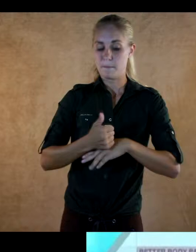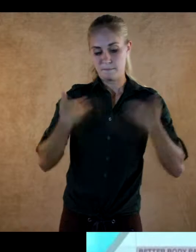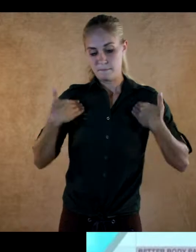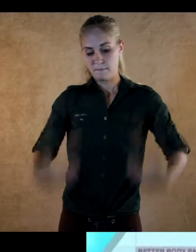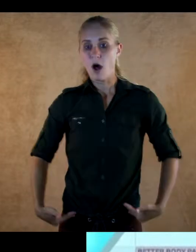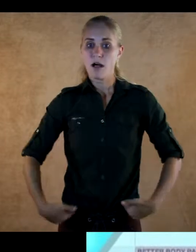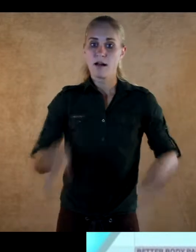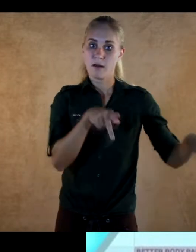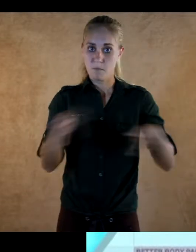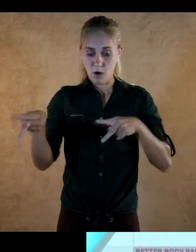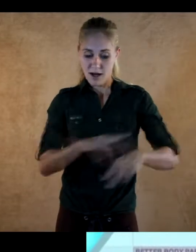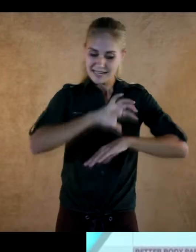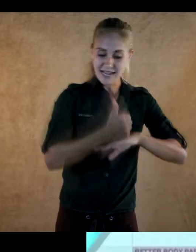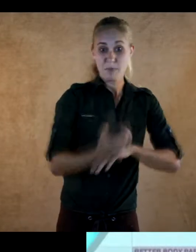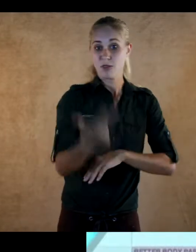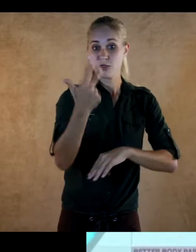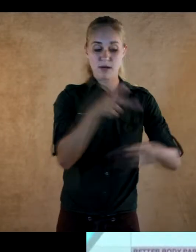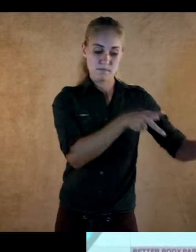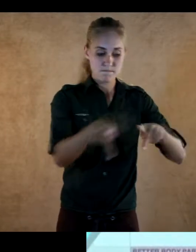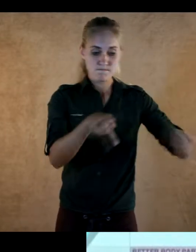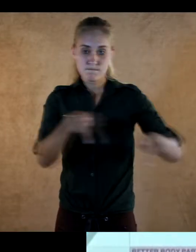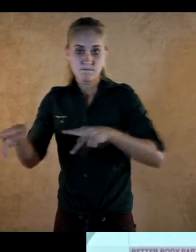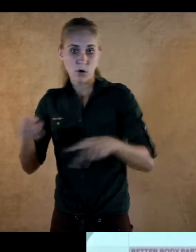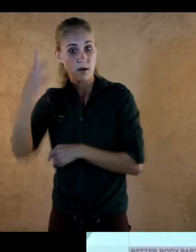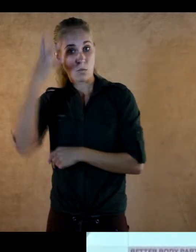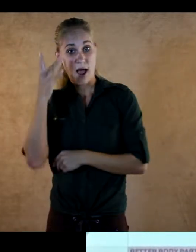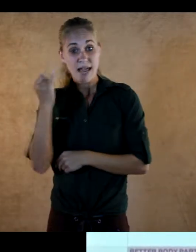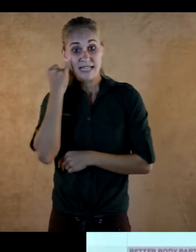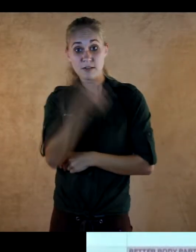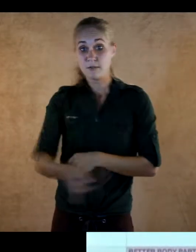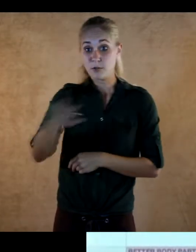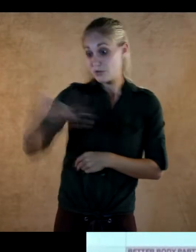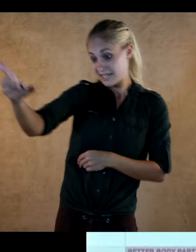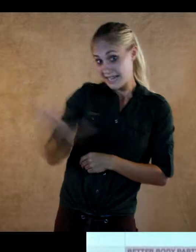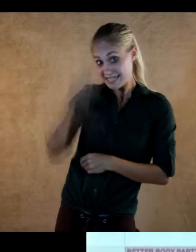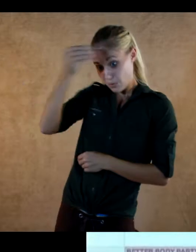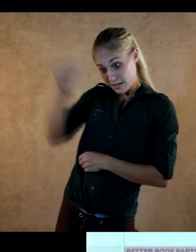Make sure you schedule at least three Better Body Parties. Why? Because if your guest tells you they can't make it on Monday night,